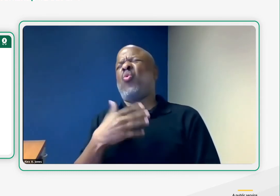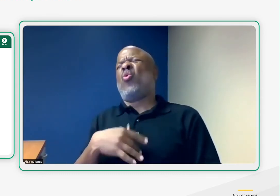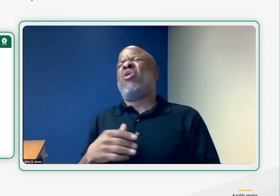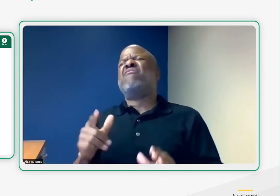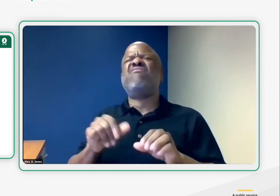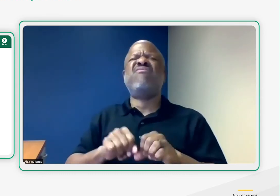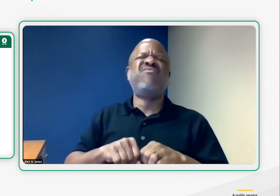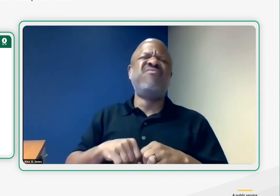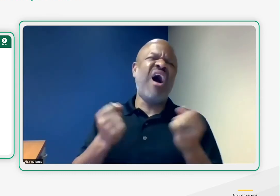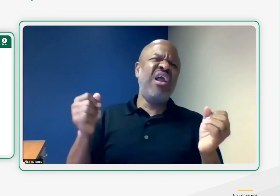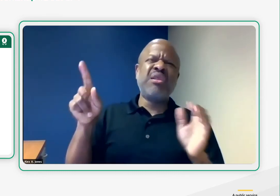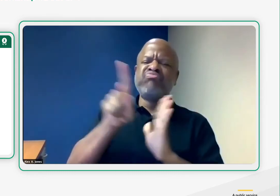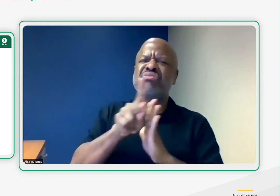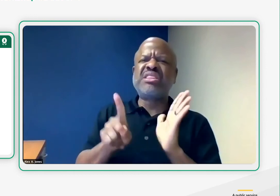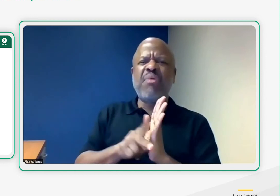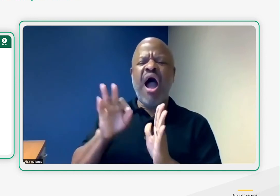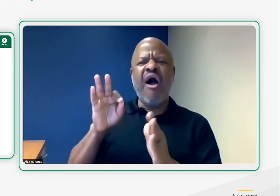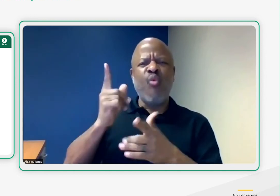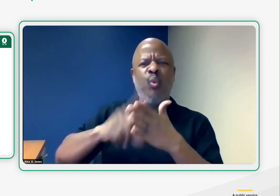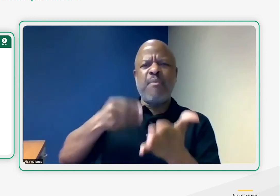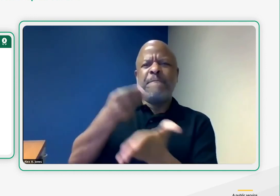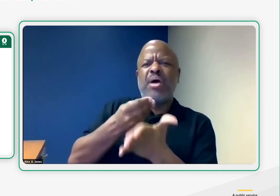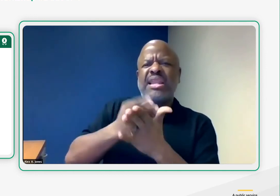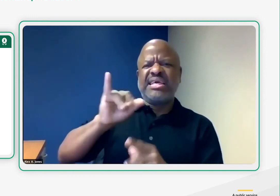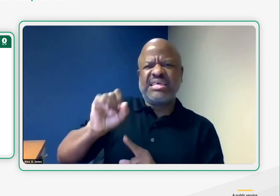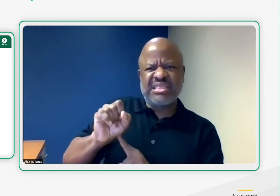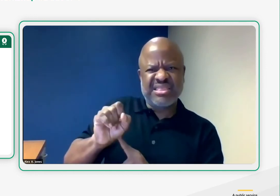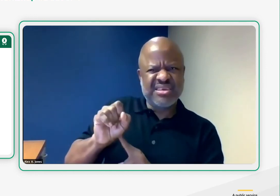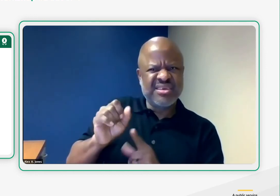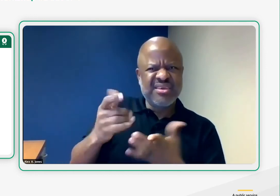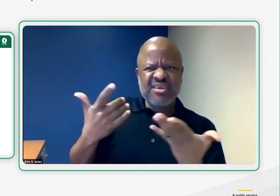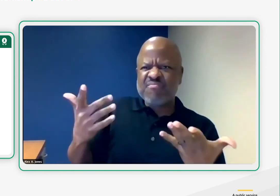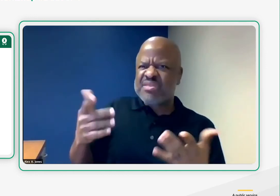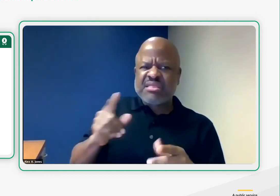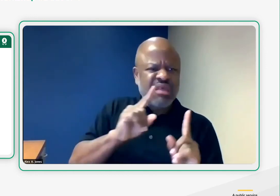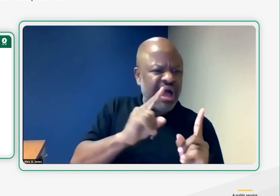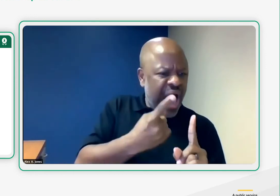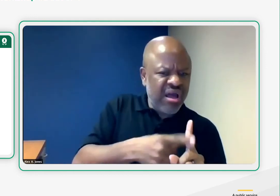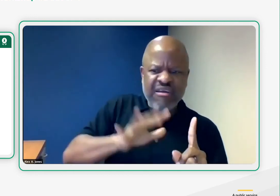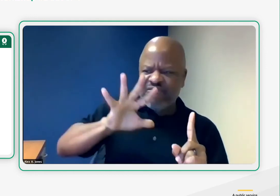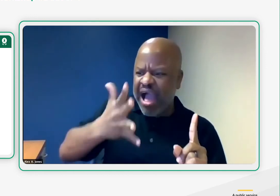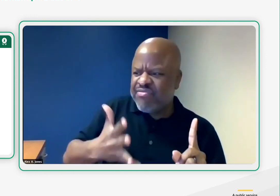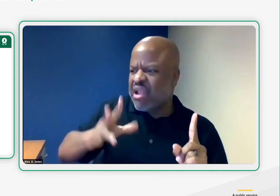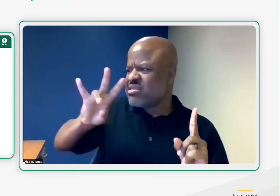So, again, when we think of what money is, and how it's spent and allocated, regardless